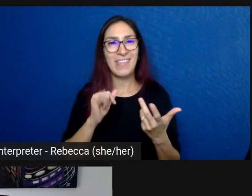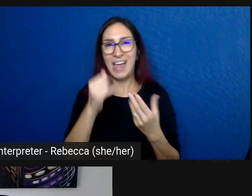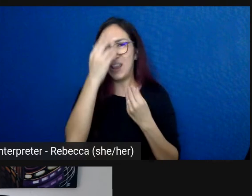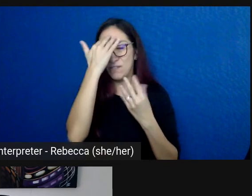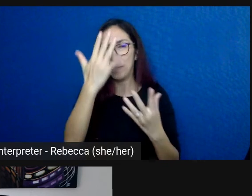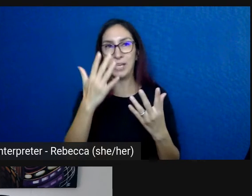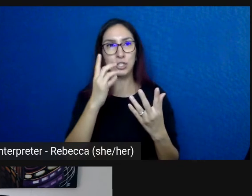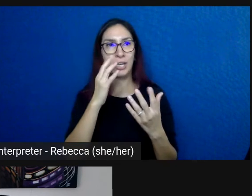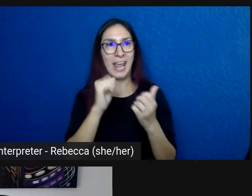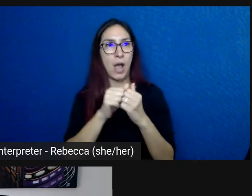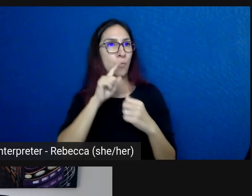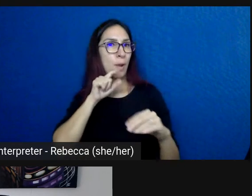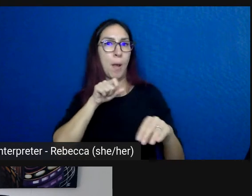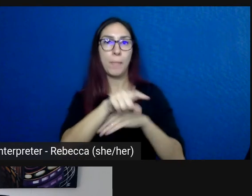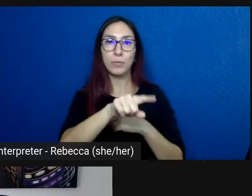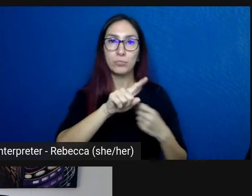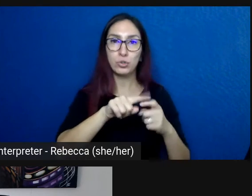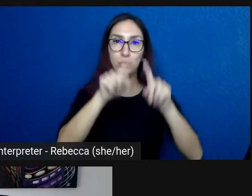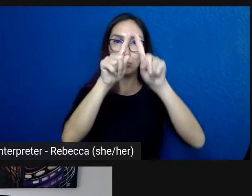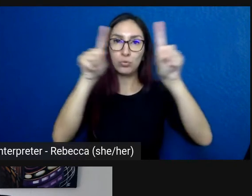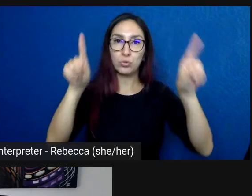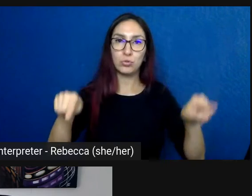so that everybody knows what's going on, if that dialog is going